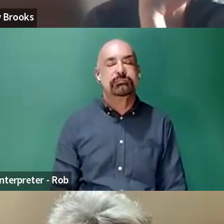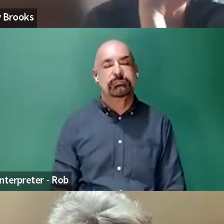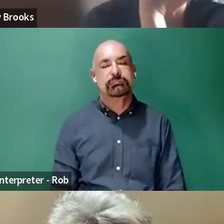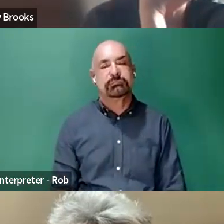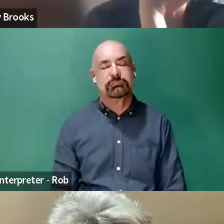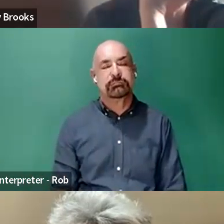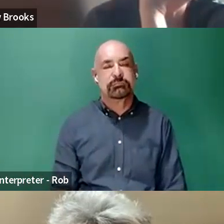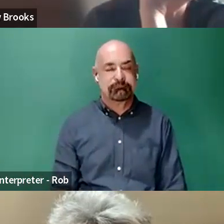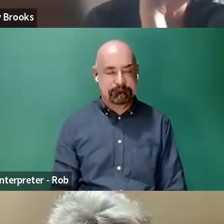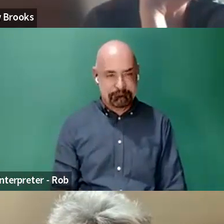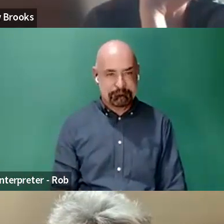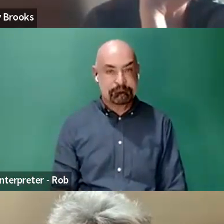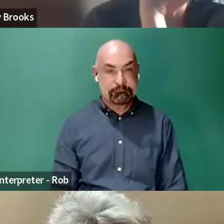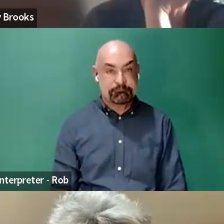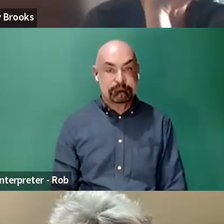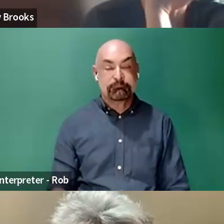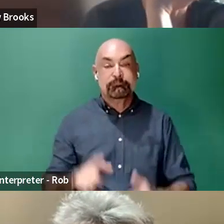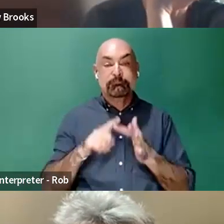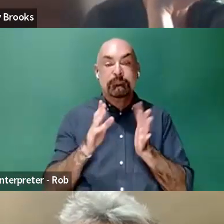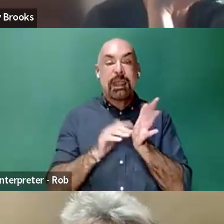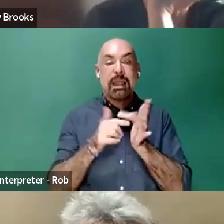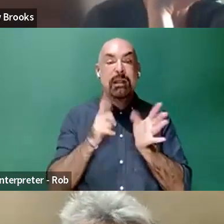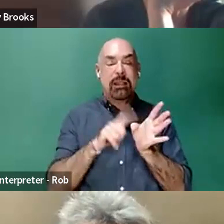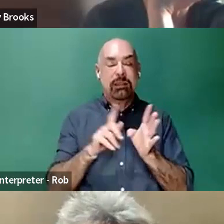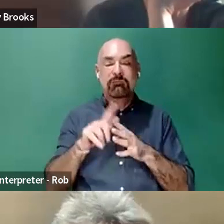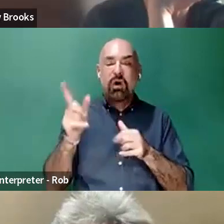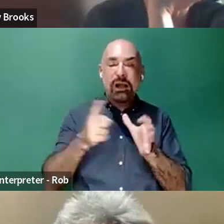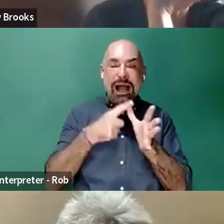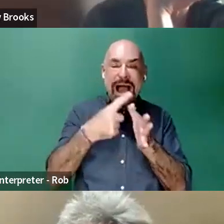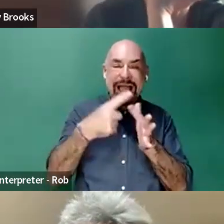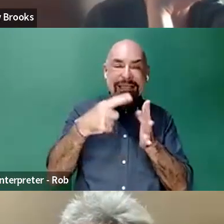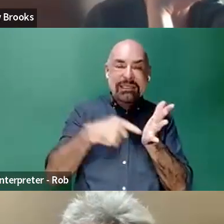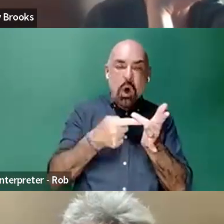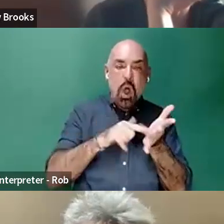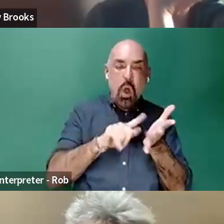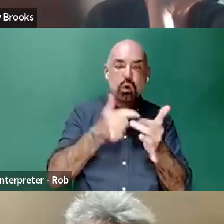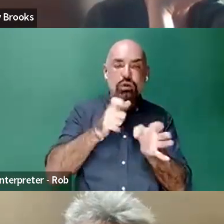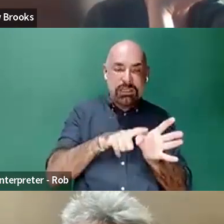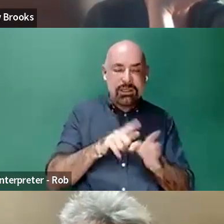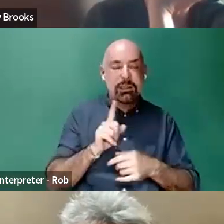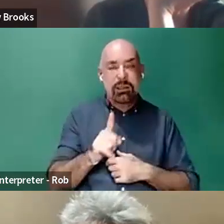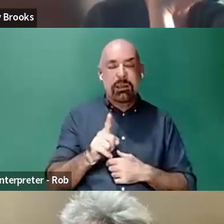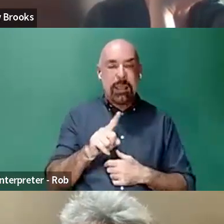Thank you. Emily, for aetiologies, because there'll be many of which some will be quite rare,